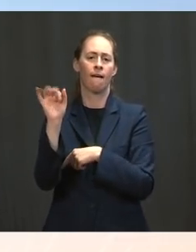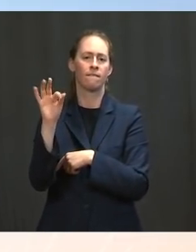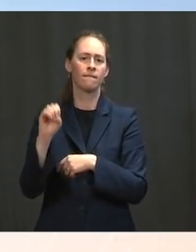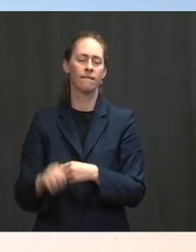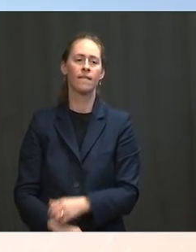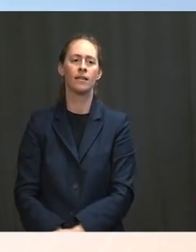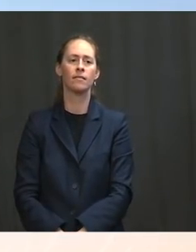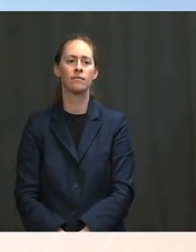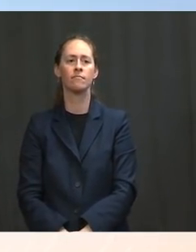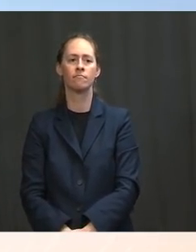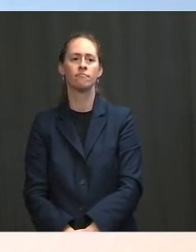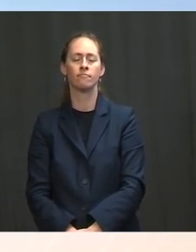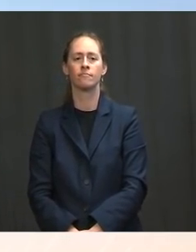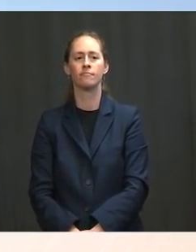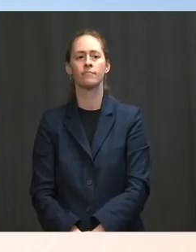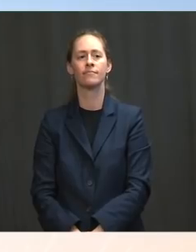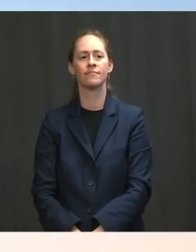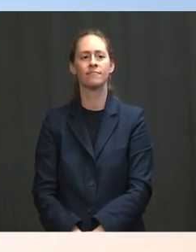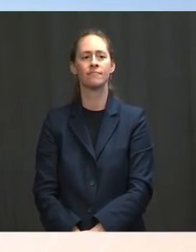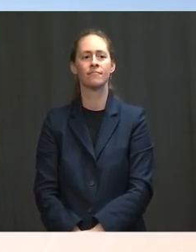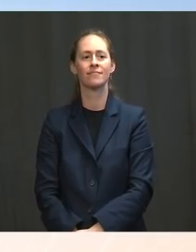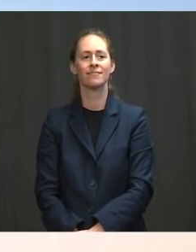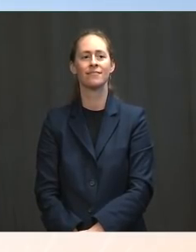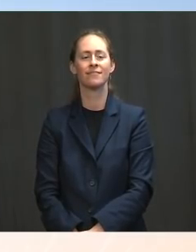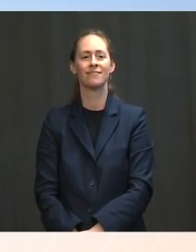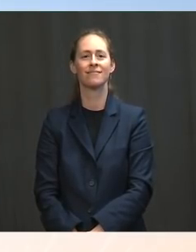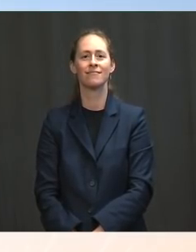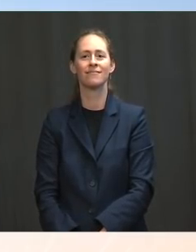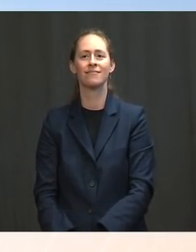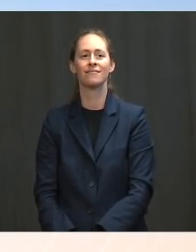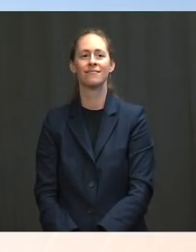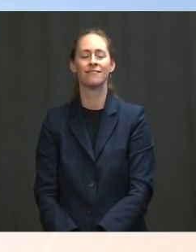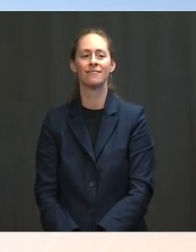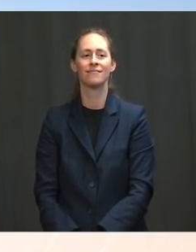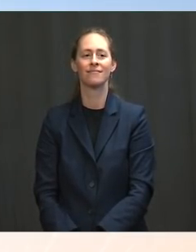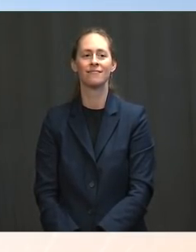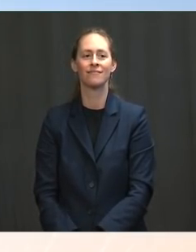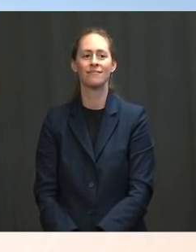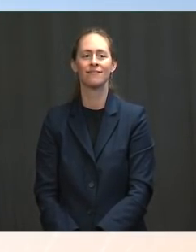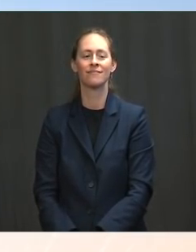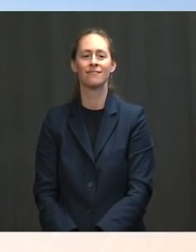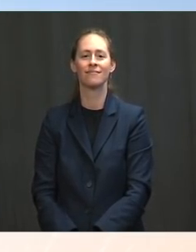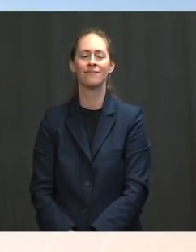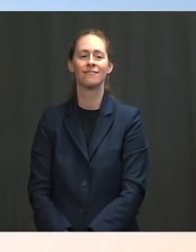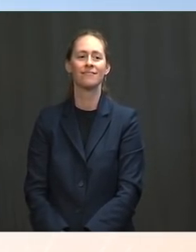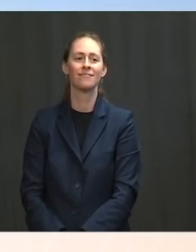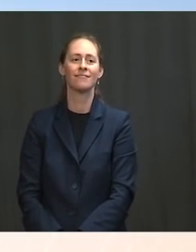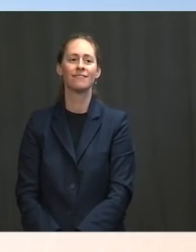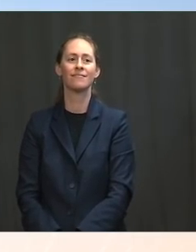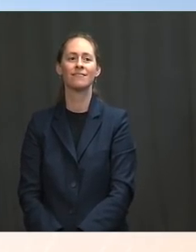and others from any other COVID strains, but we will continue to assess data as more widely available data becomes available.